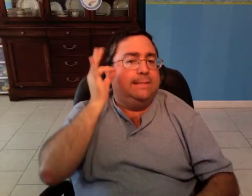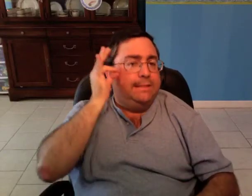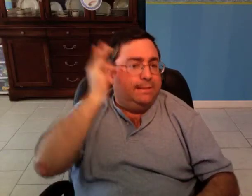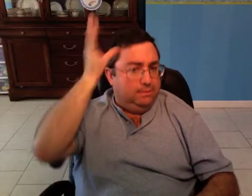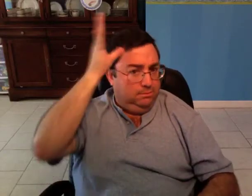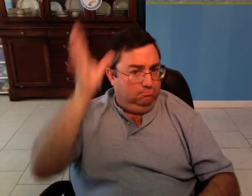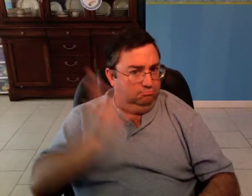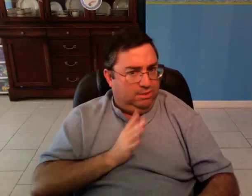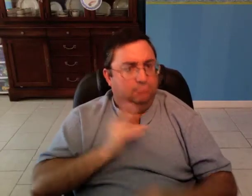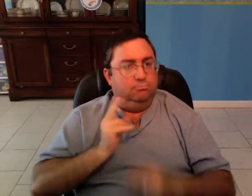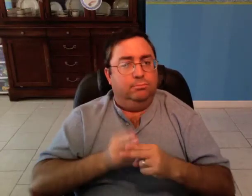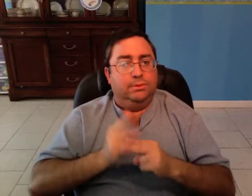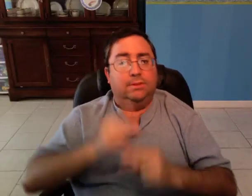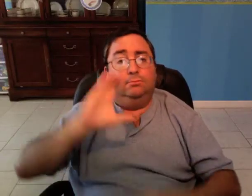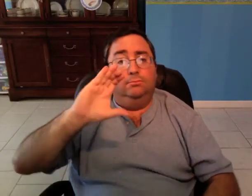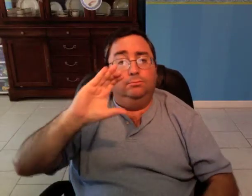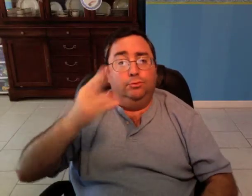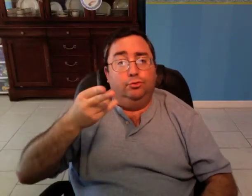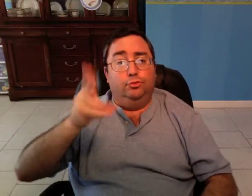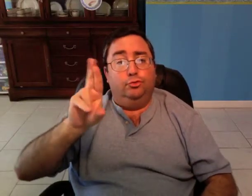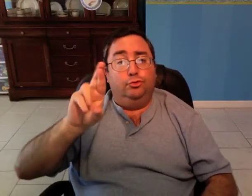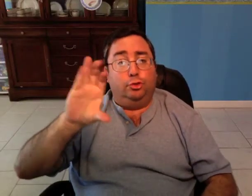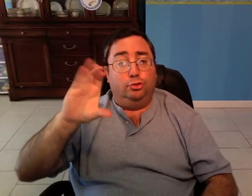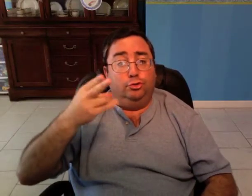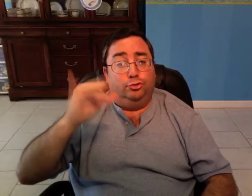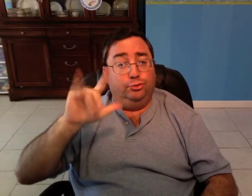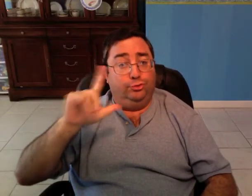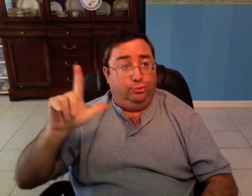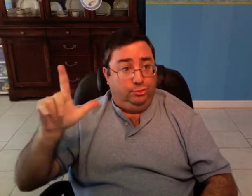In another example, an American Indian man named Churchill said